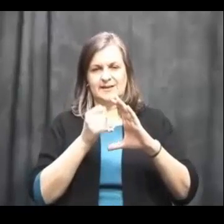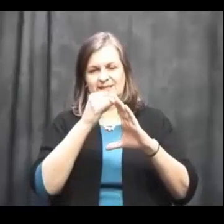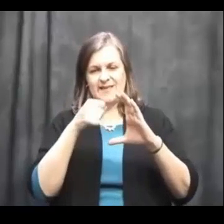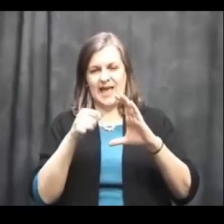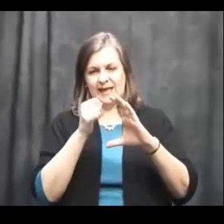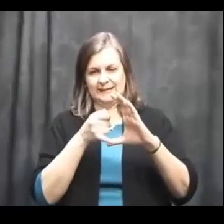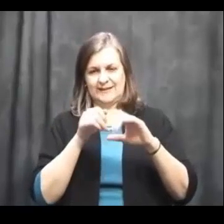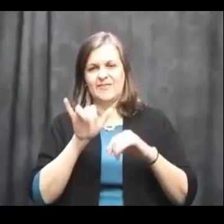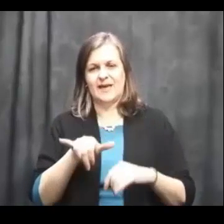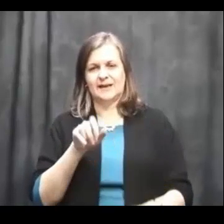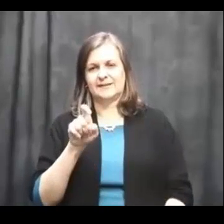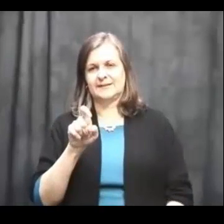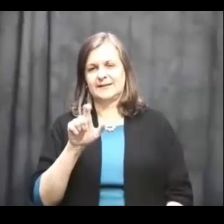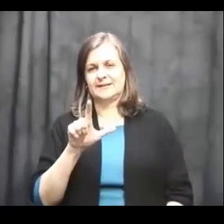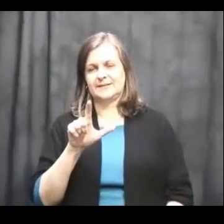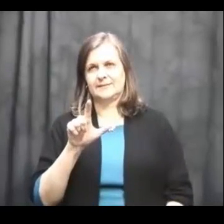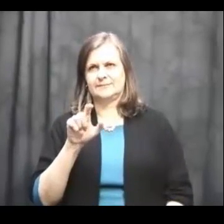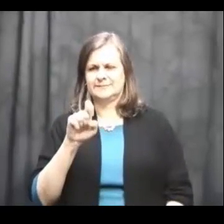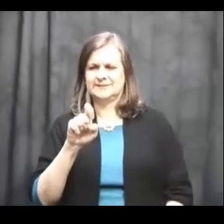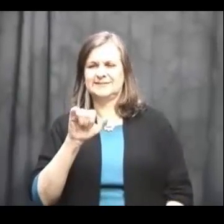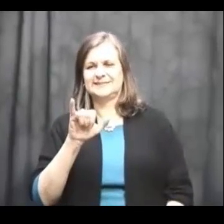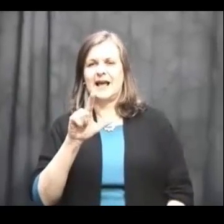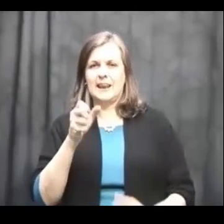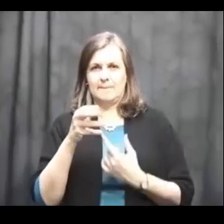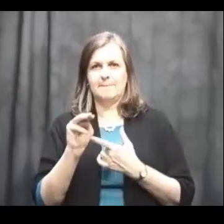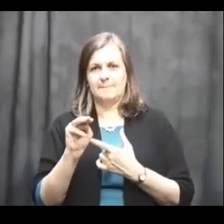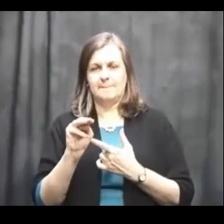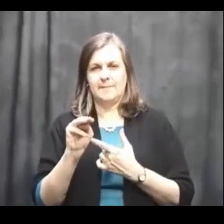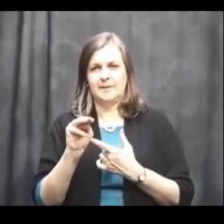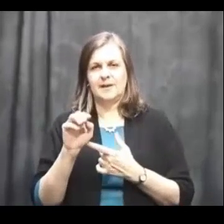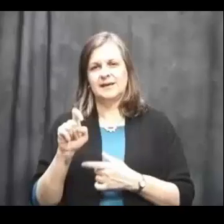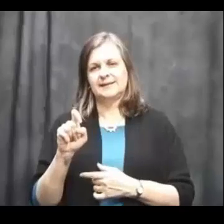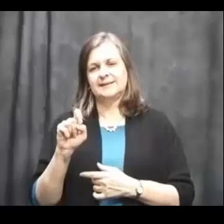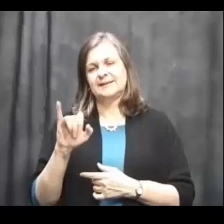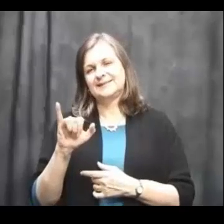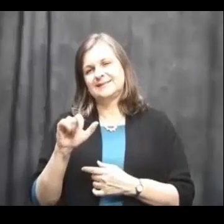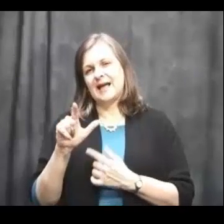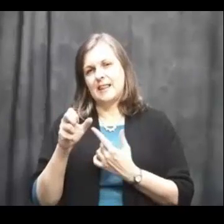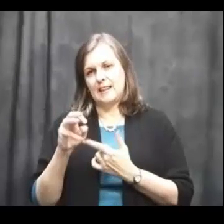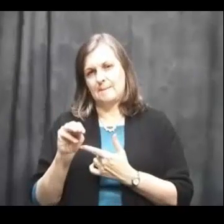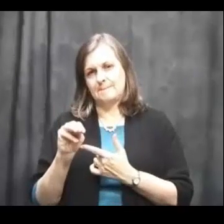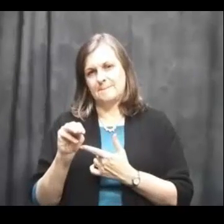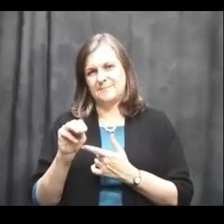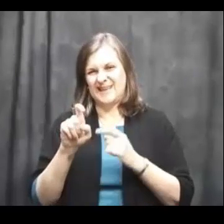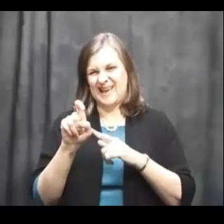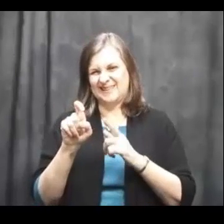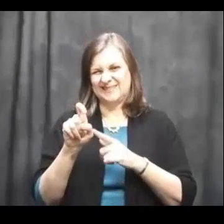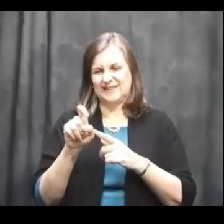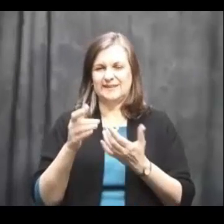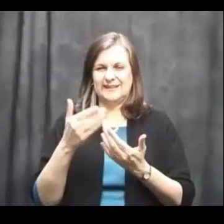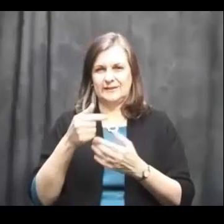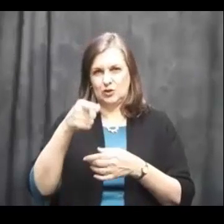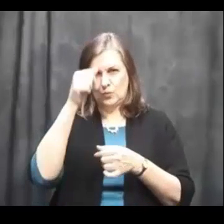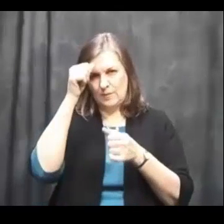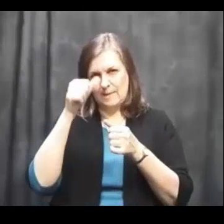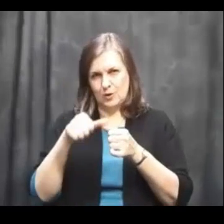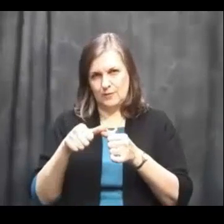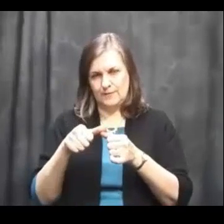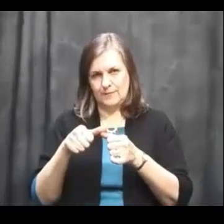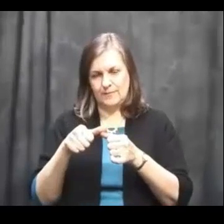this "X" is xylem of the vascular tissue making that "X" in the middle so it's easy for you to remember